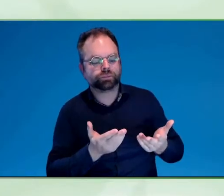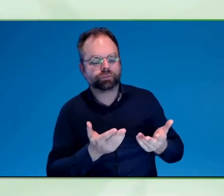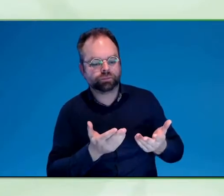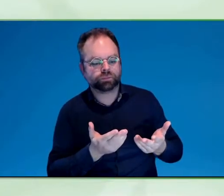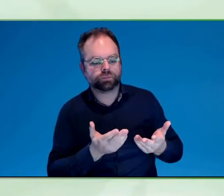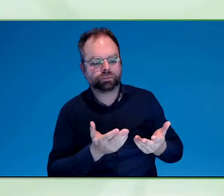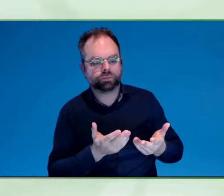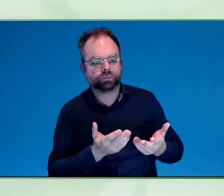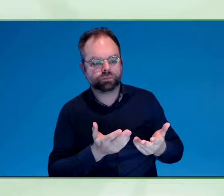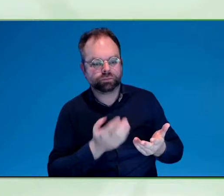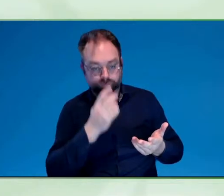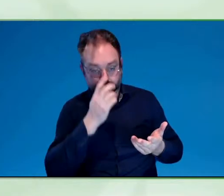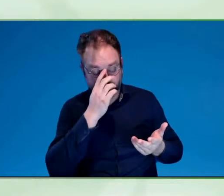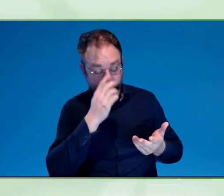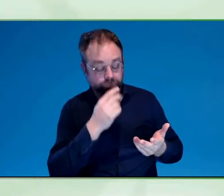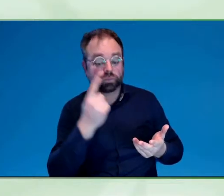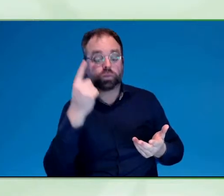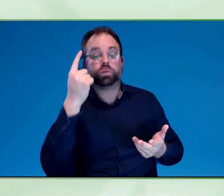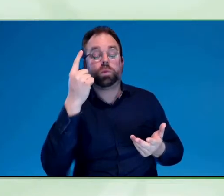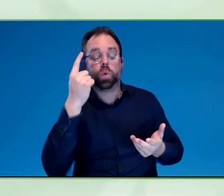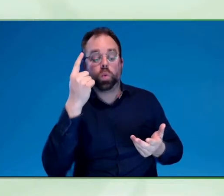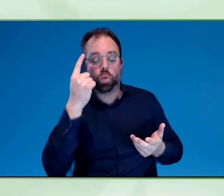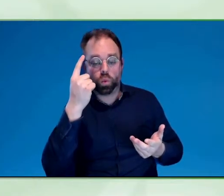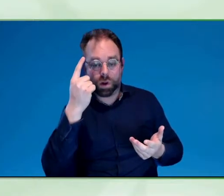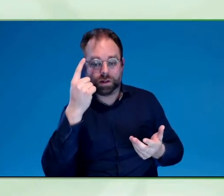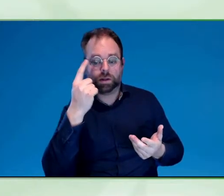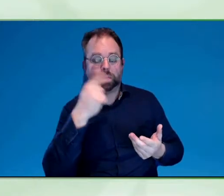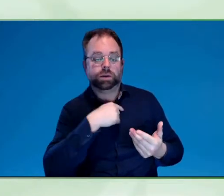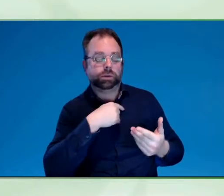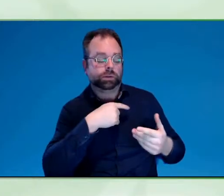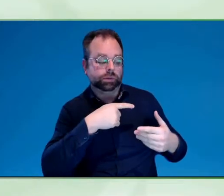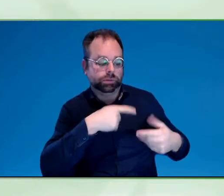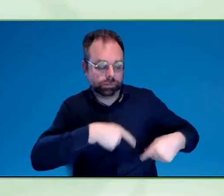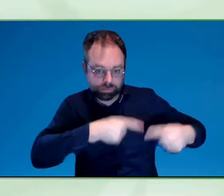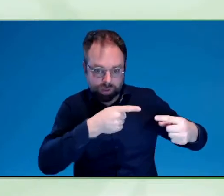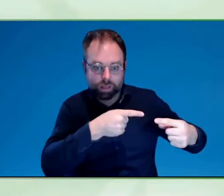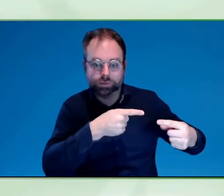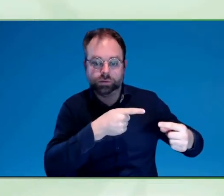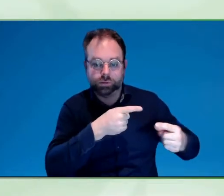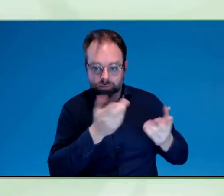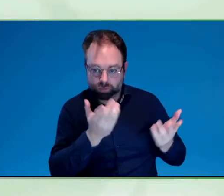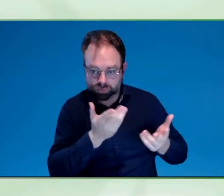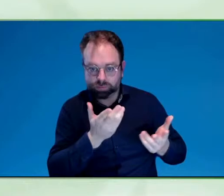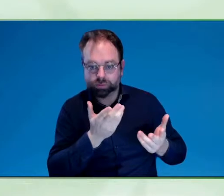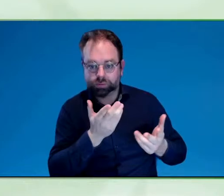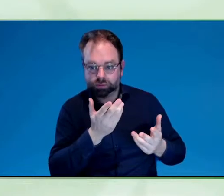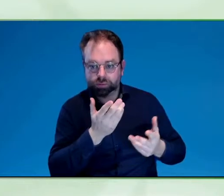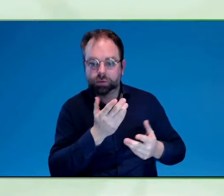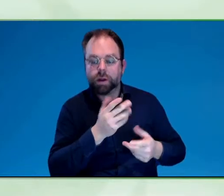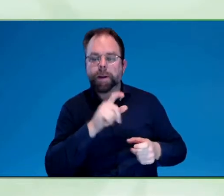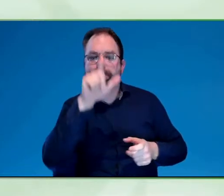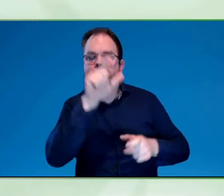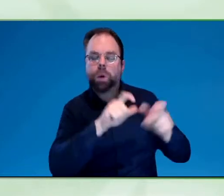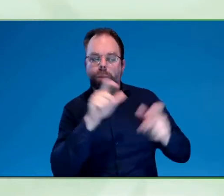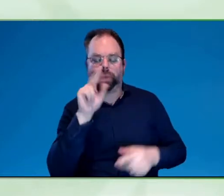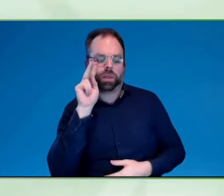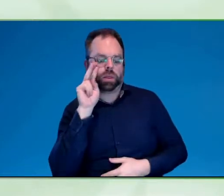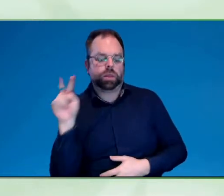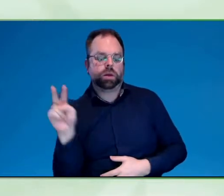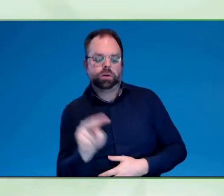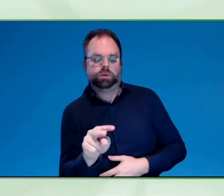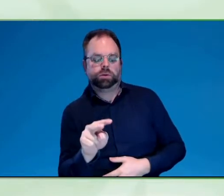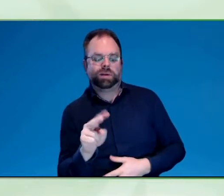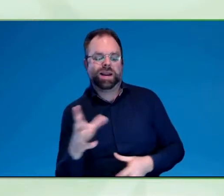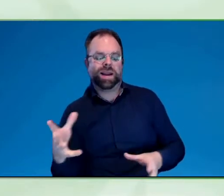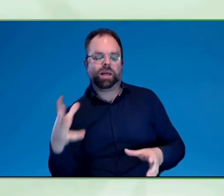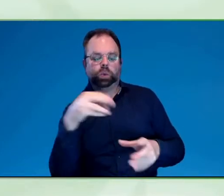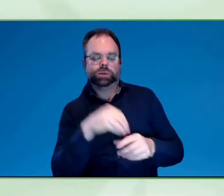We want to set criteria around what we are doing.